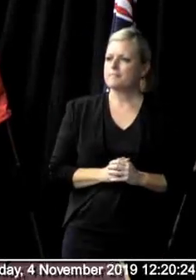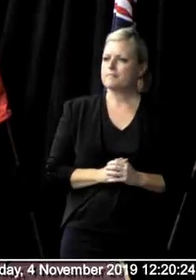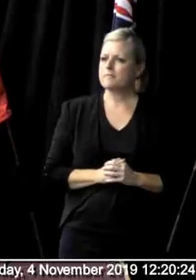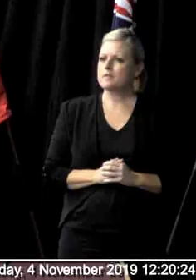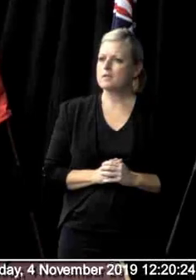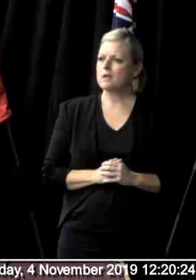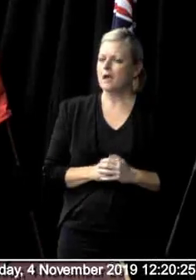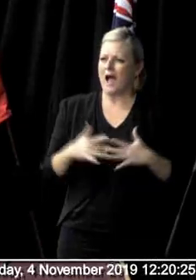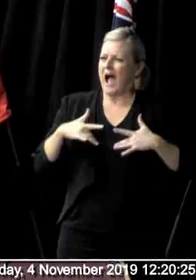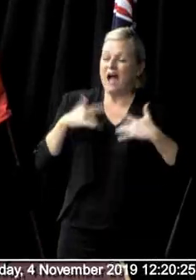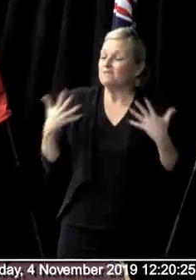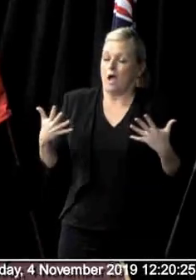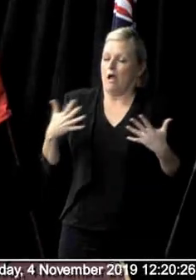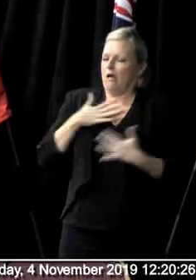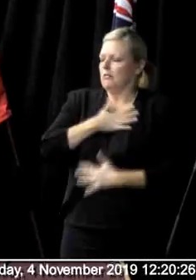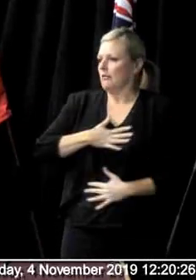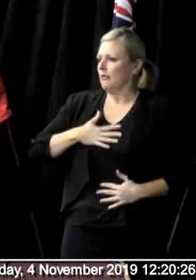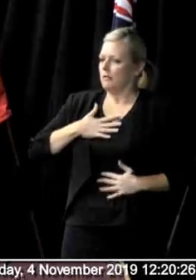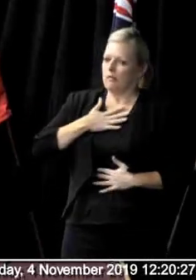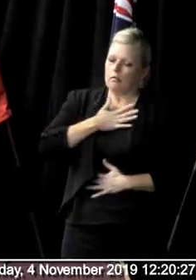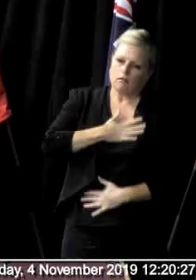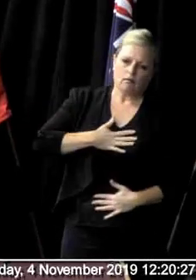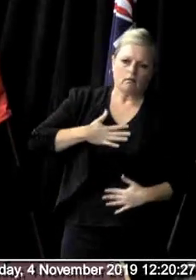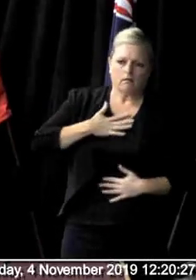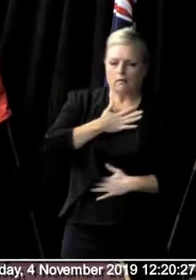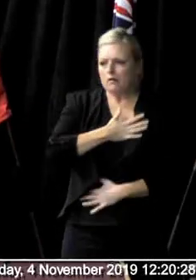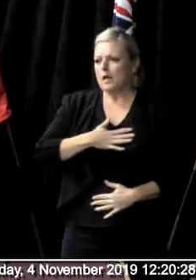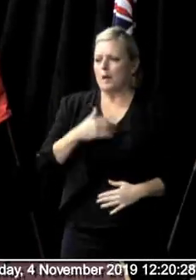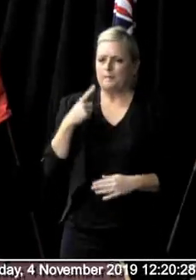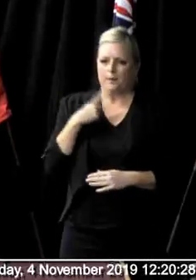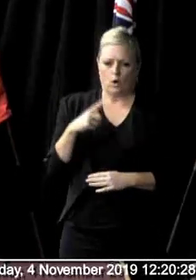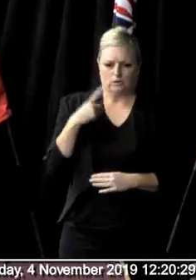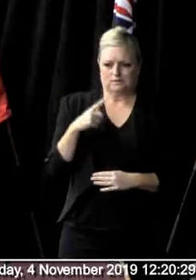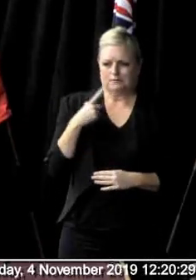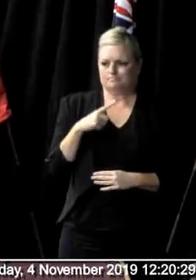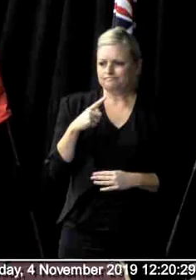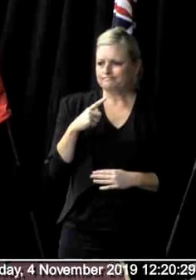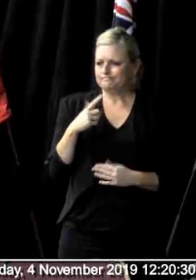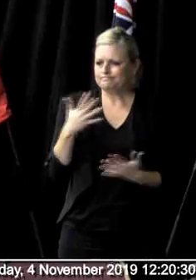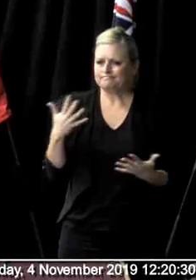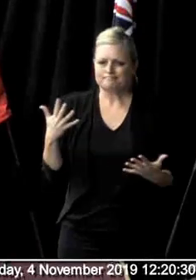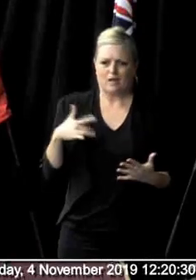I just felt sick in the stomach because this person did not –